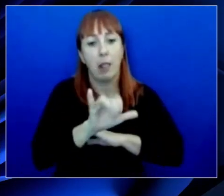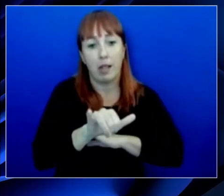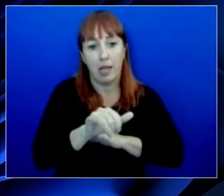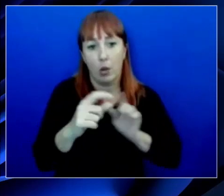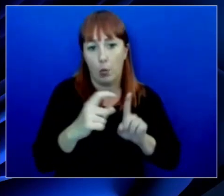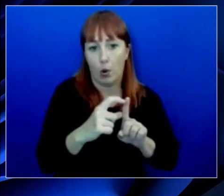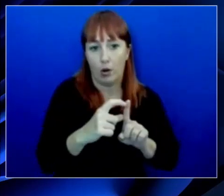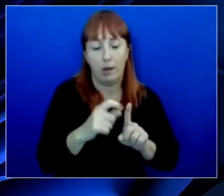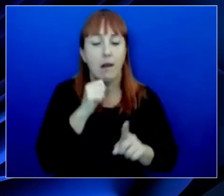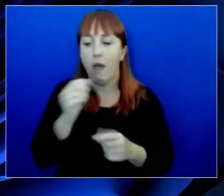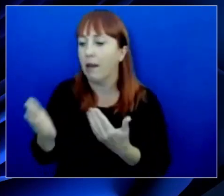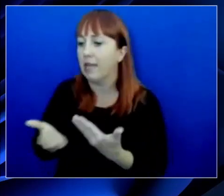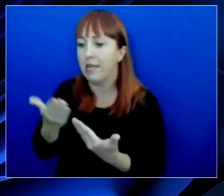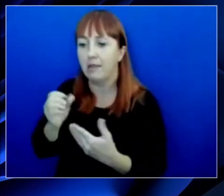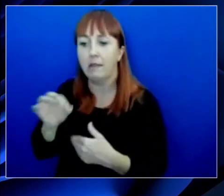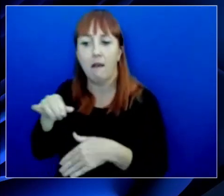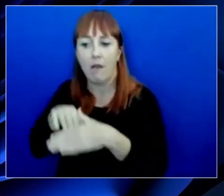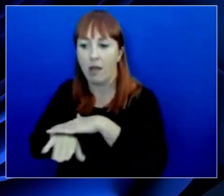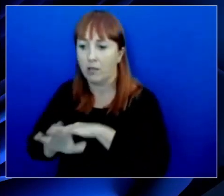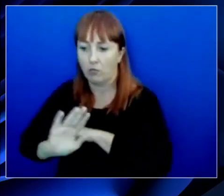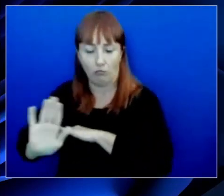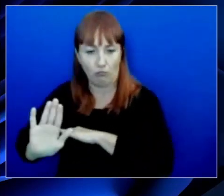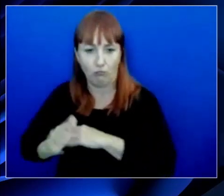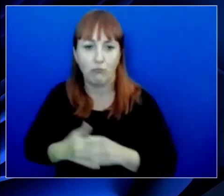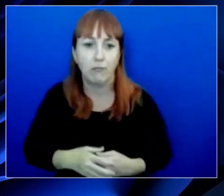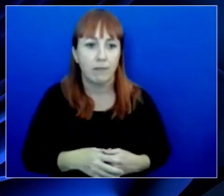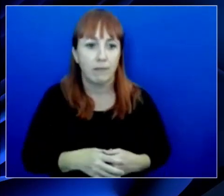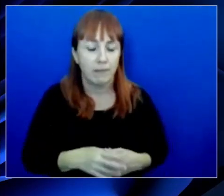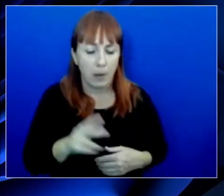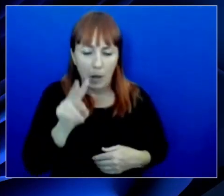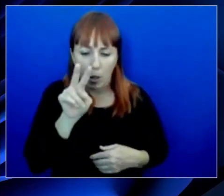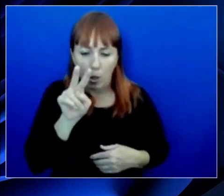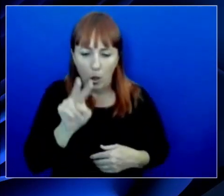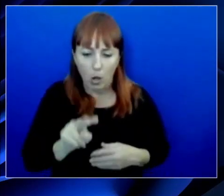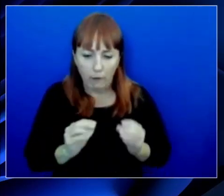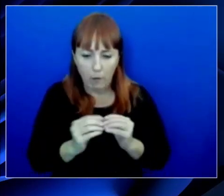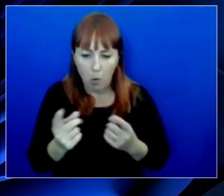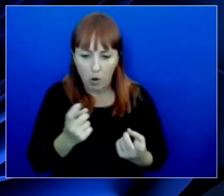And let me come over here, See if there's any more questions coming in.